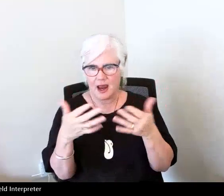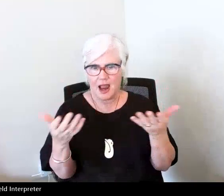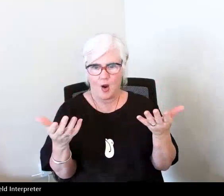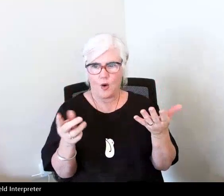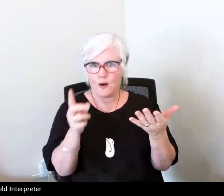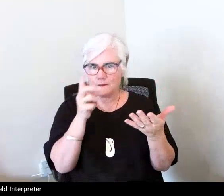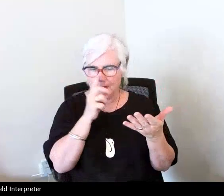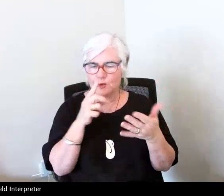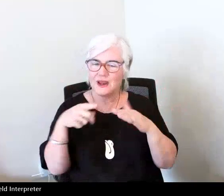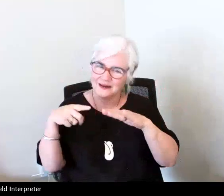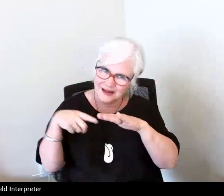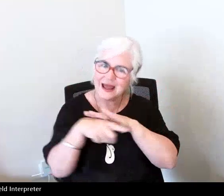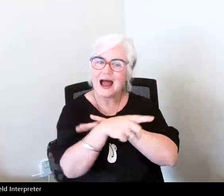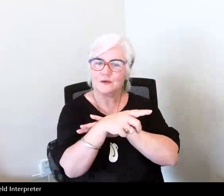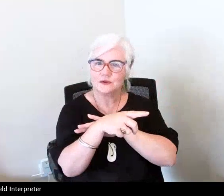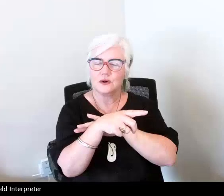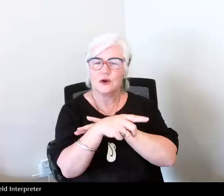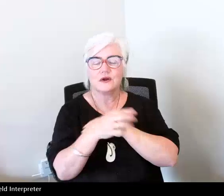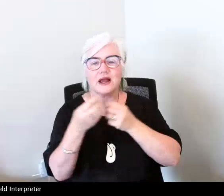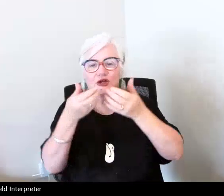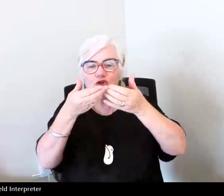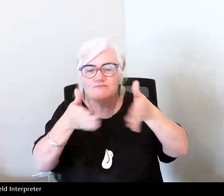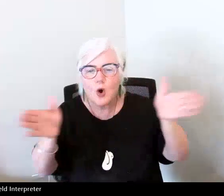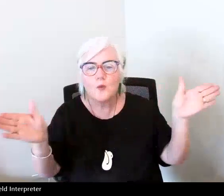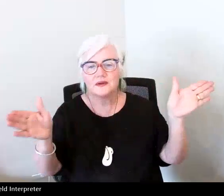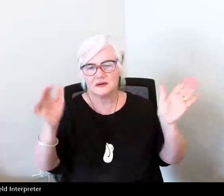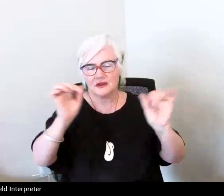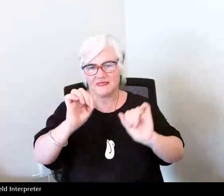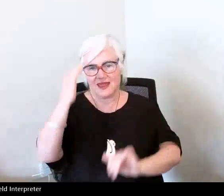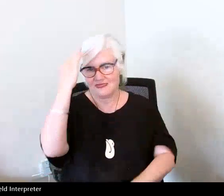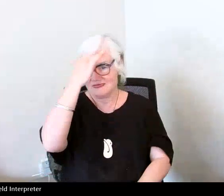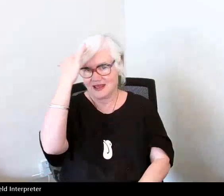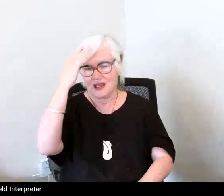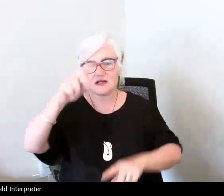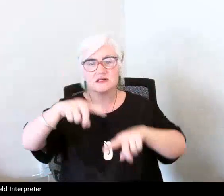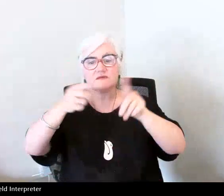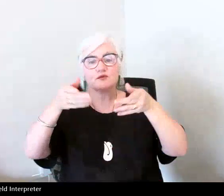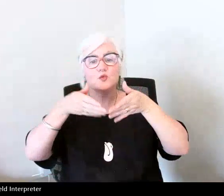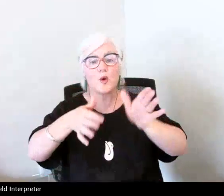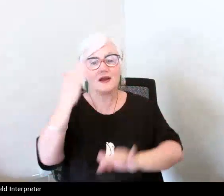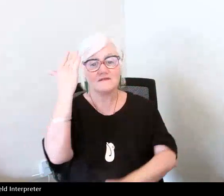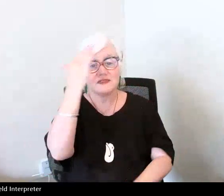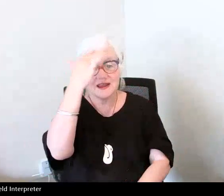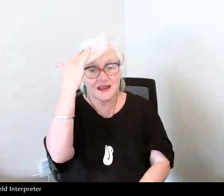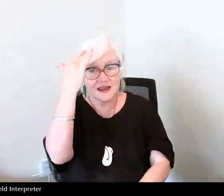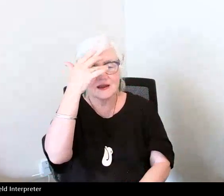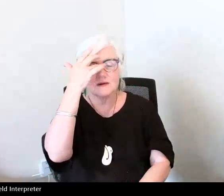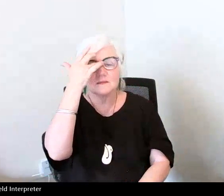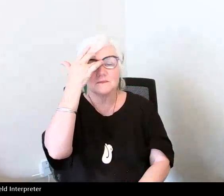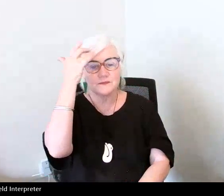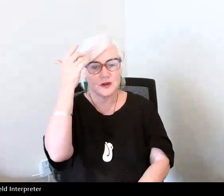the thinking and going a different thinking, some way thinking differently outside of the